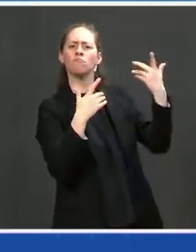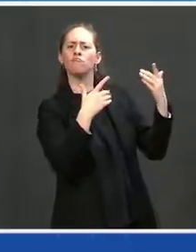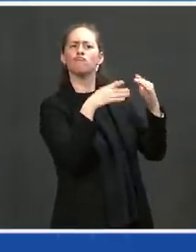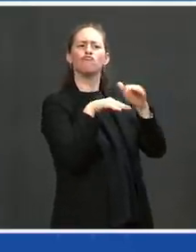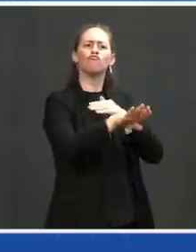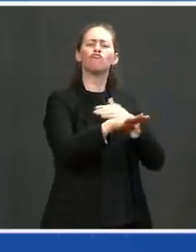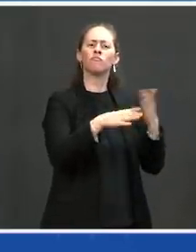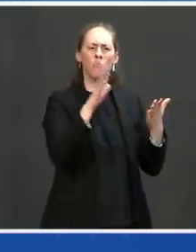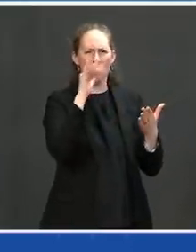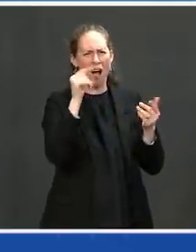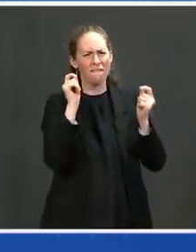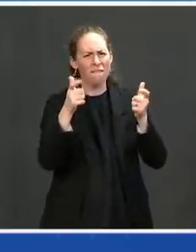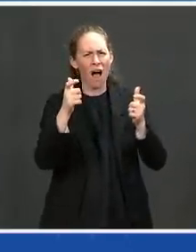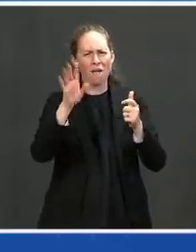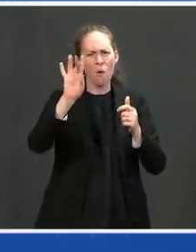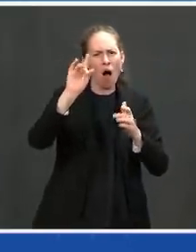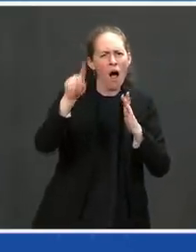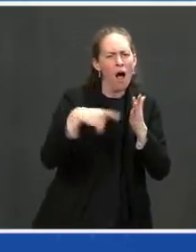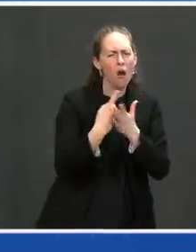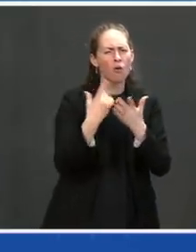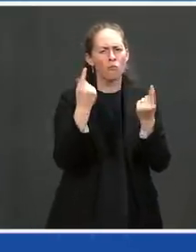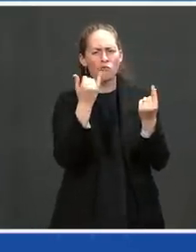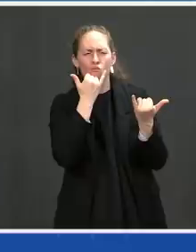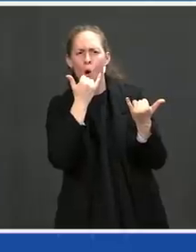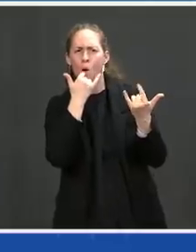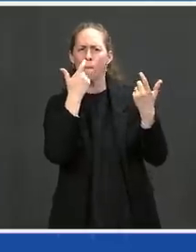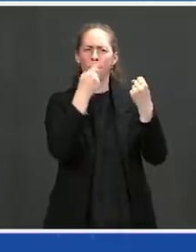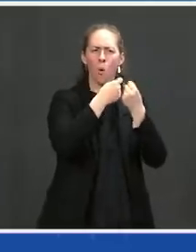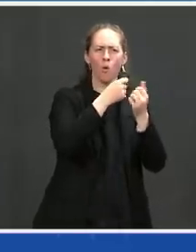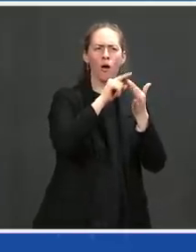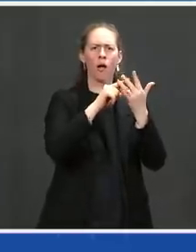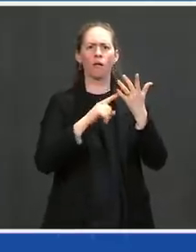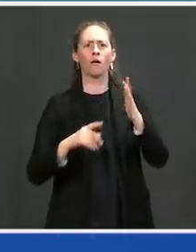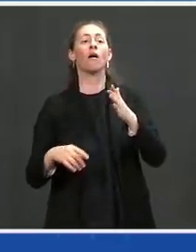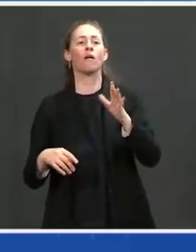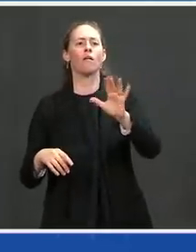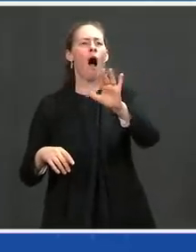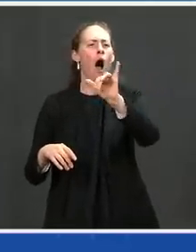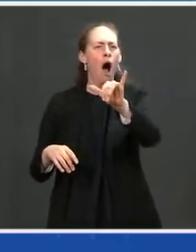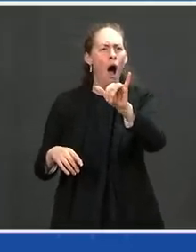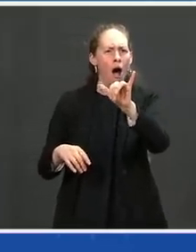Have you had any talks with Senate Republicans who are threatening this administration